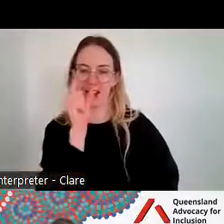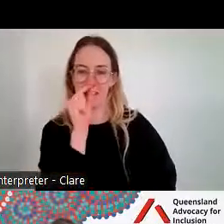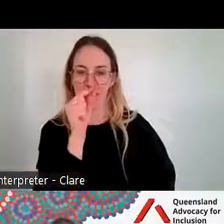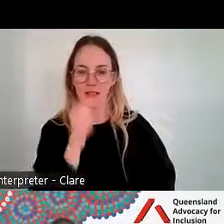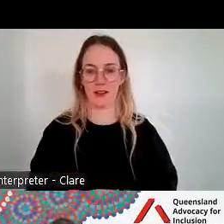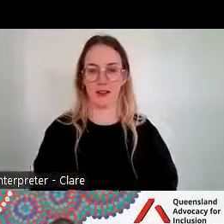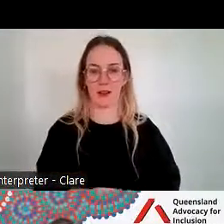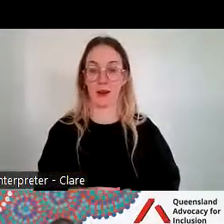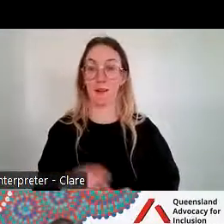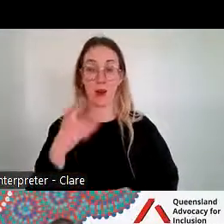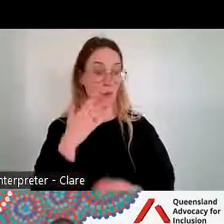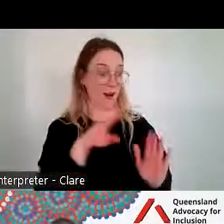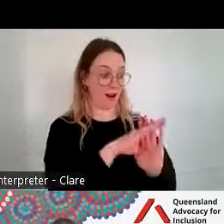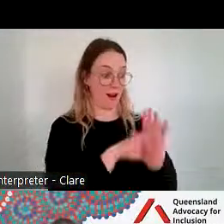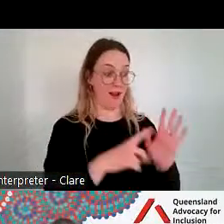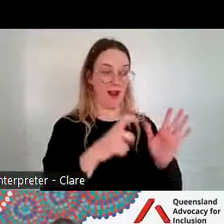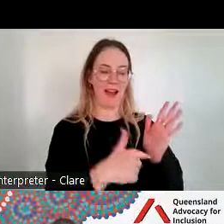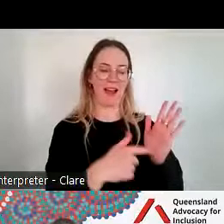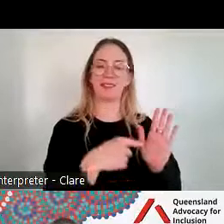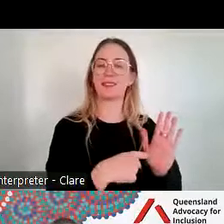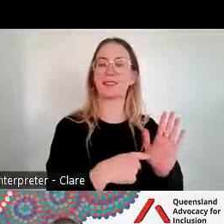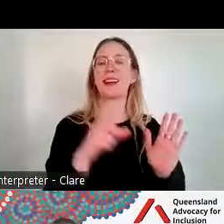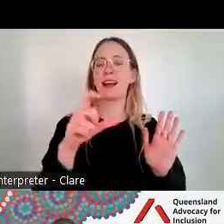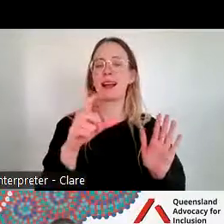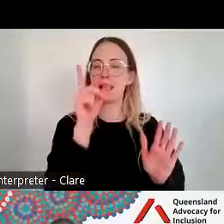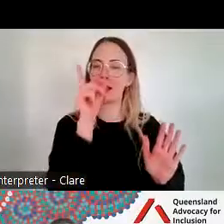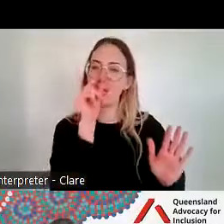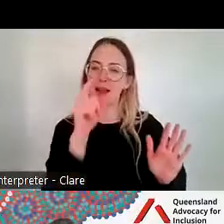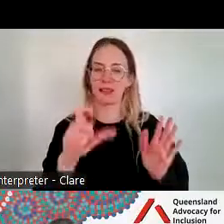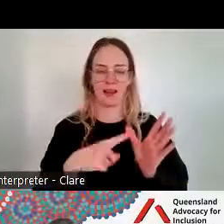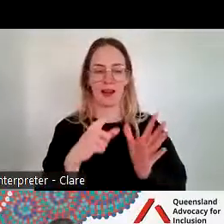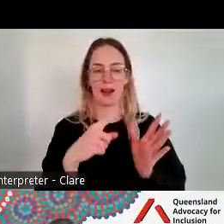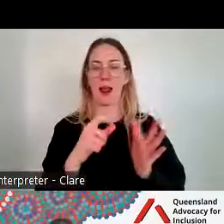it has a specific meaning which I have copied on the slides and that is that the adult is